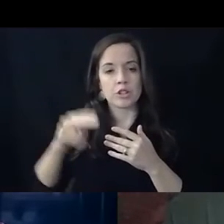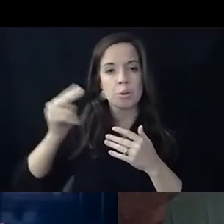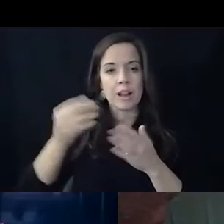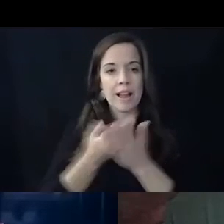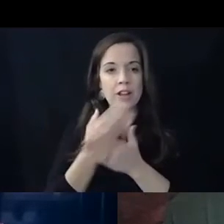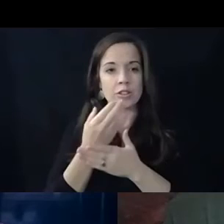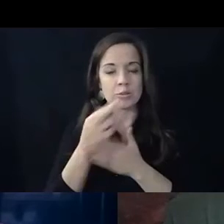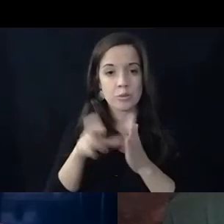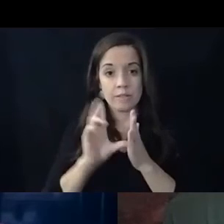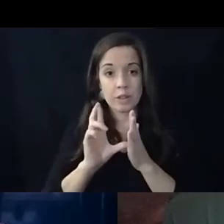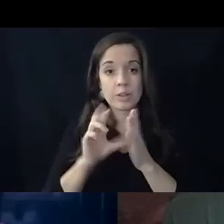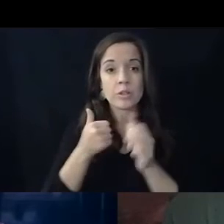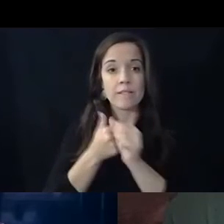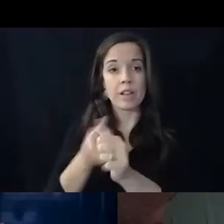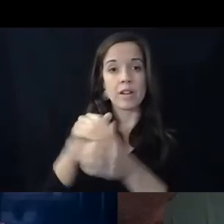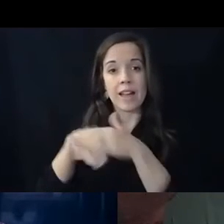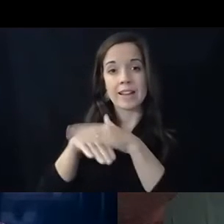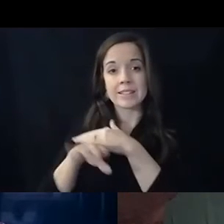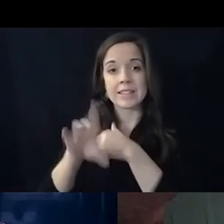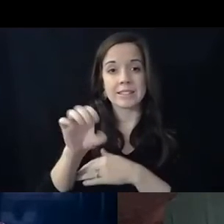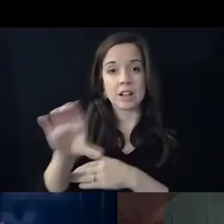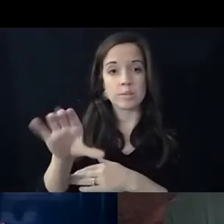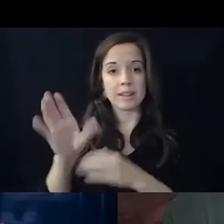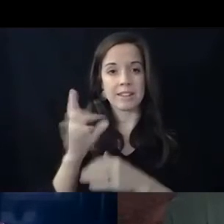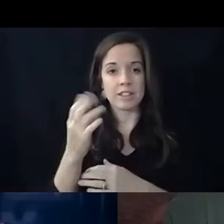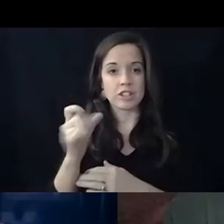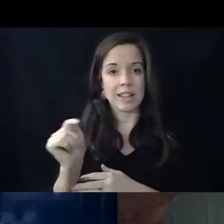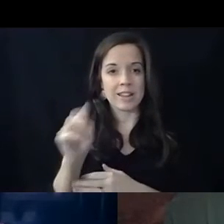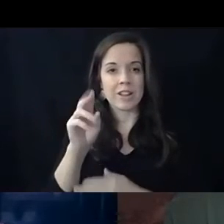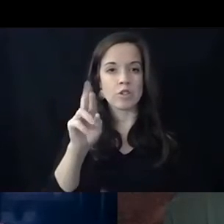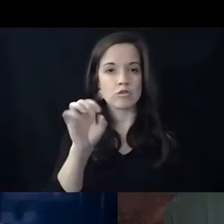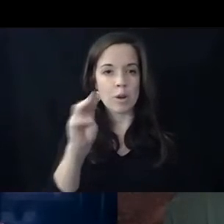along with her in the access document in the chat. Romie, so glad to have you here, please join us.